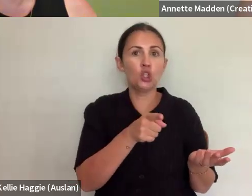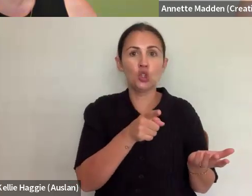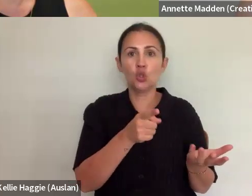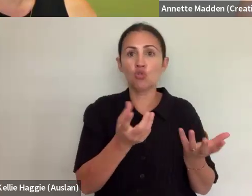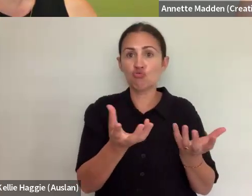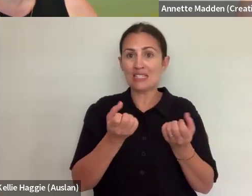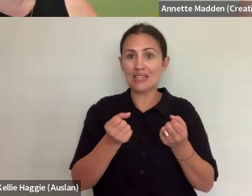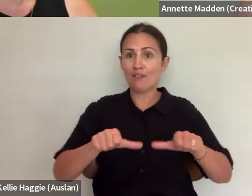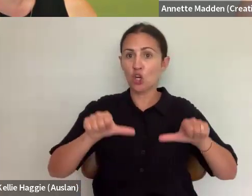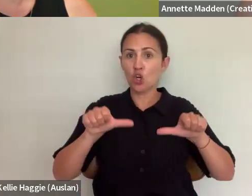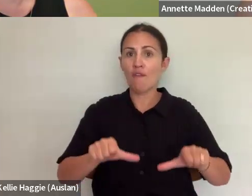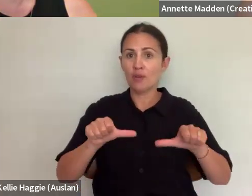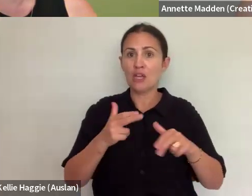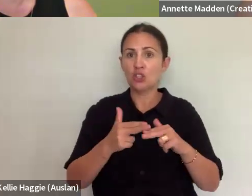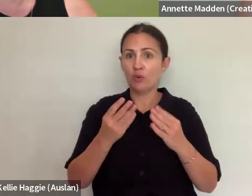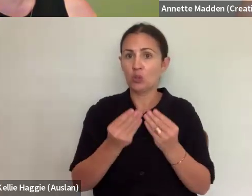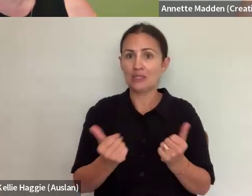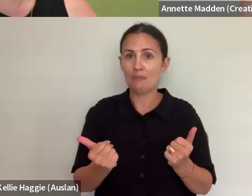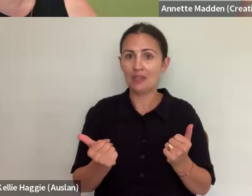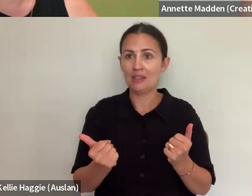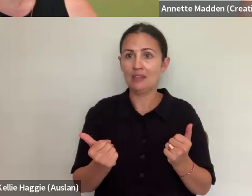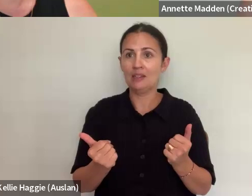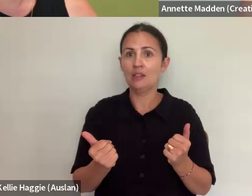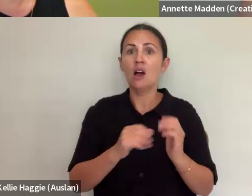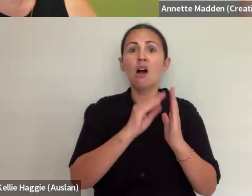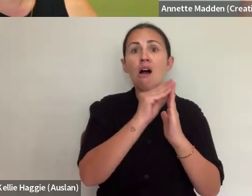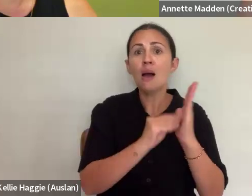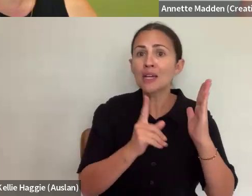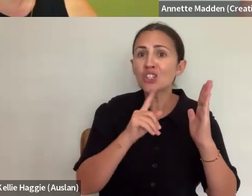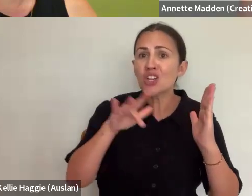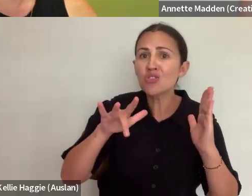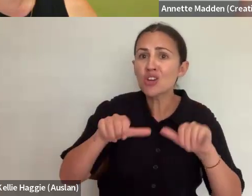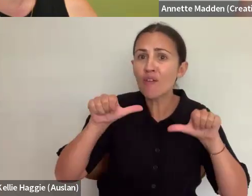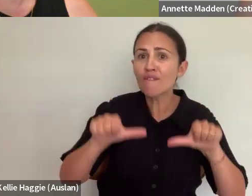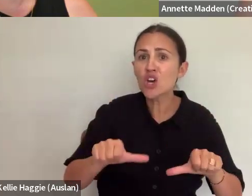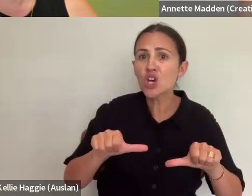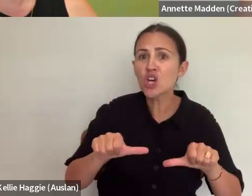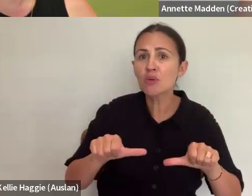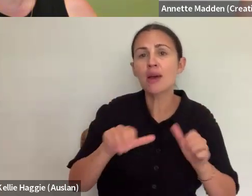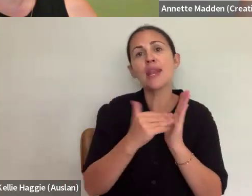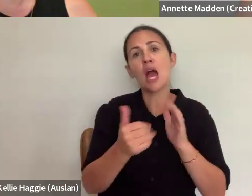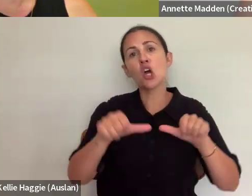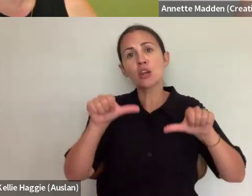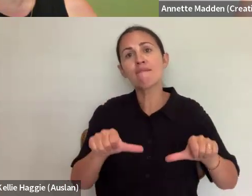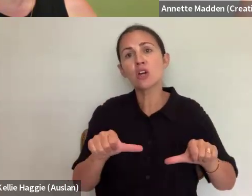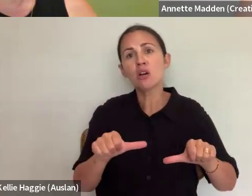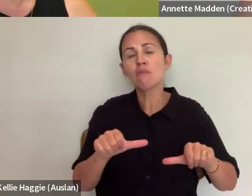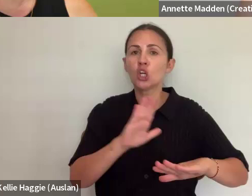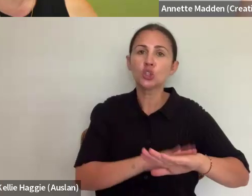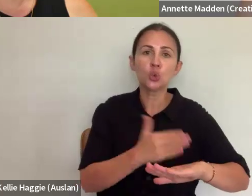sources, if you